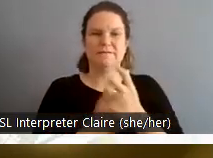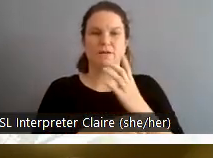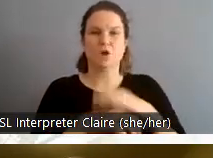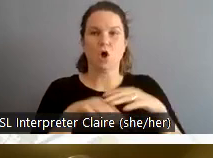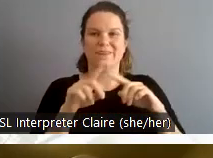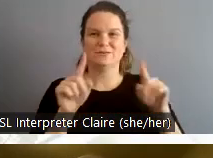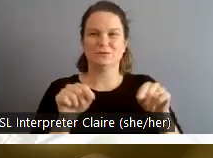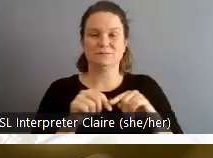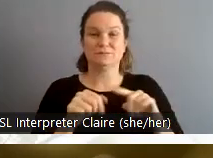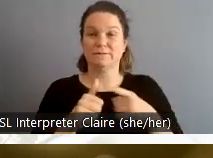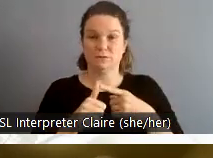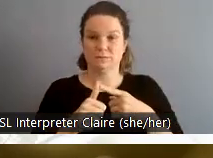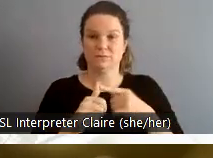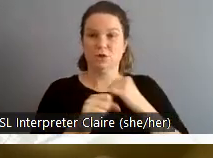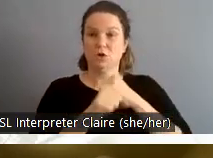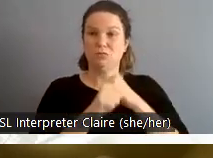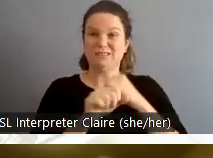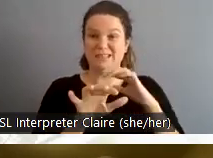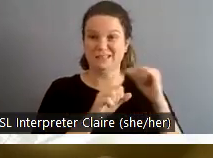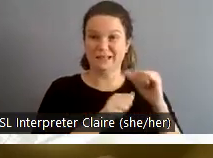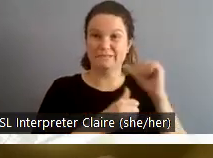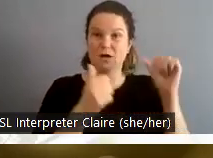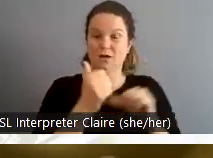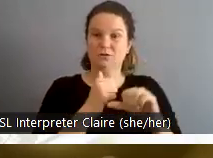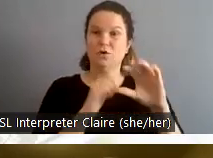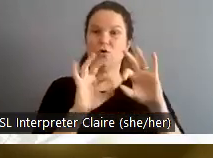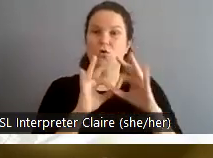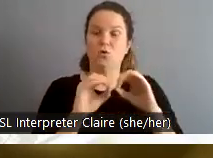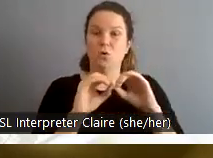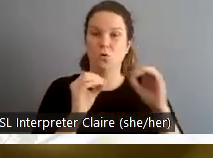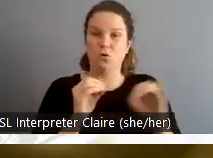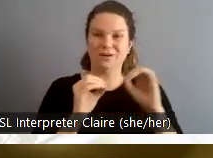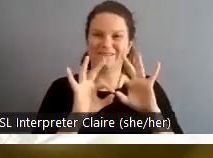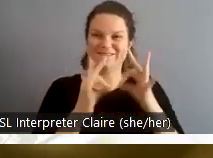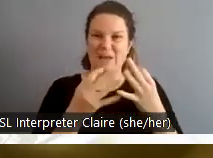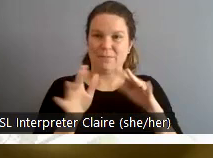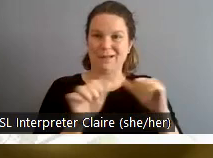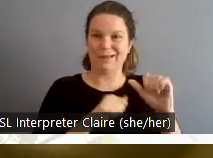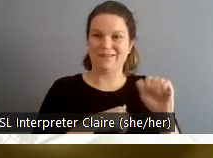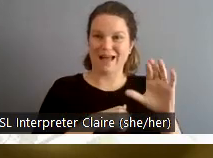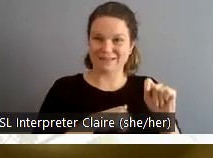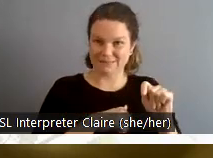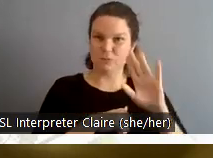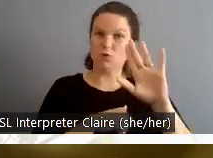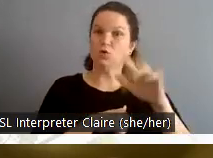So, first up, we're going to talk about protected leave under the Oregon Family Leave Act, and that's going to be your